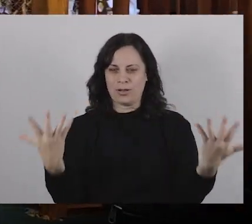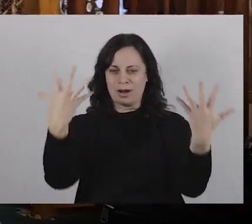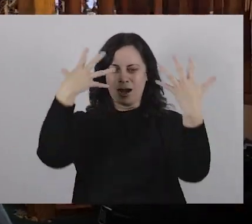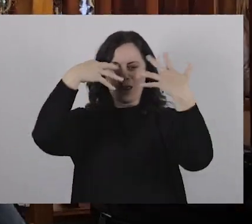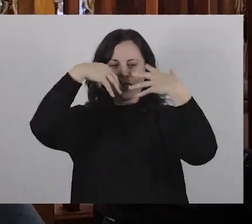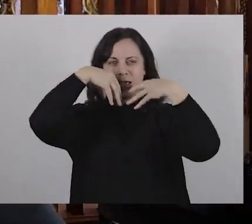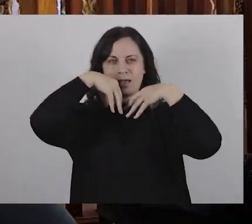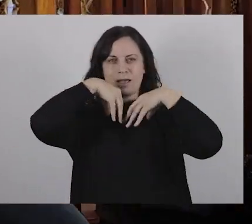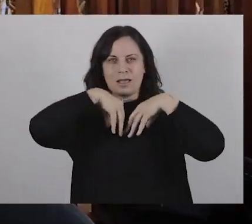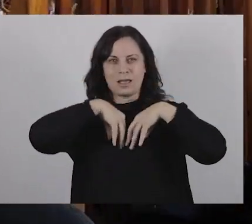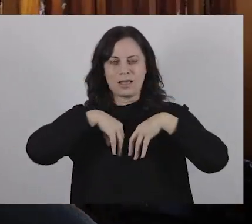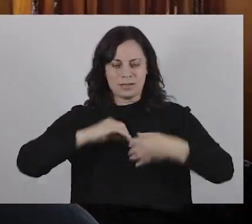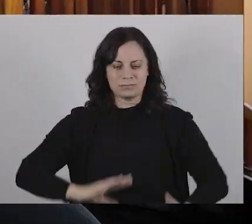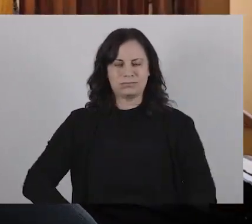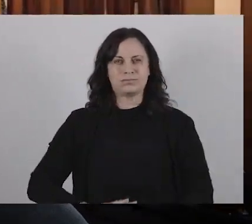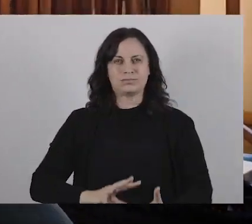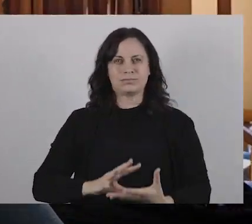in this wonderful sphere of...